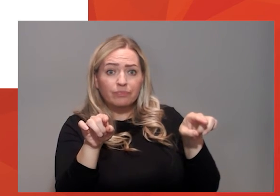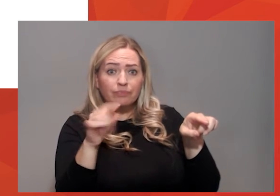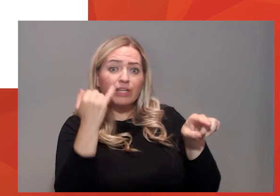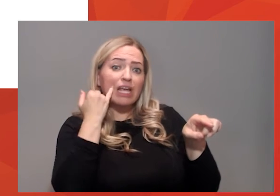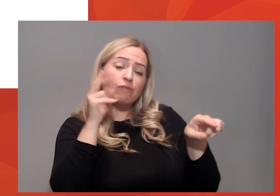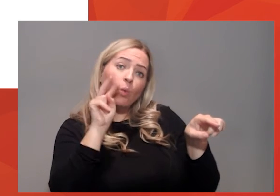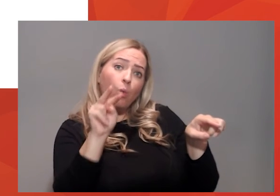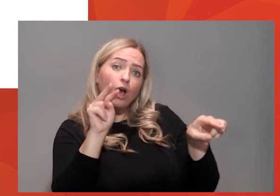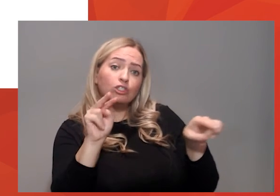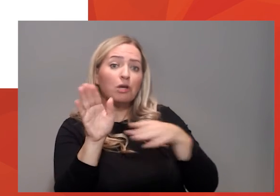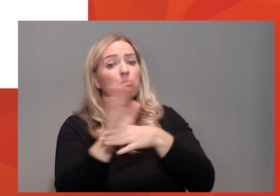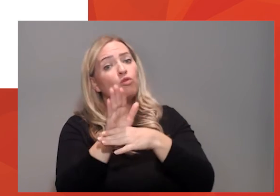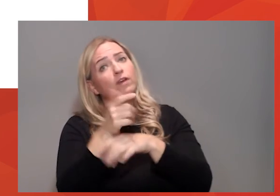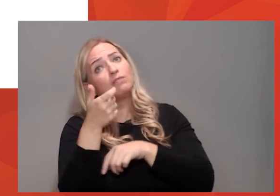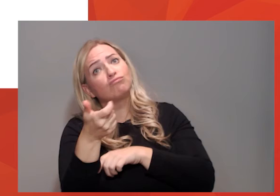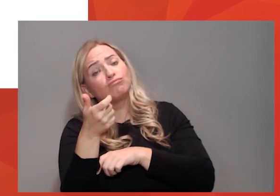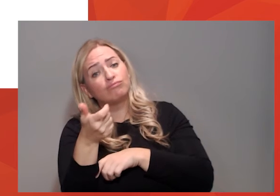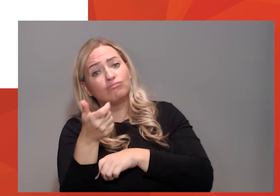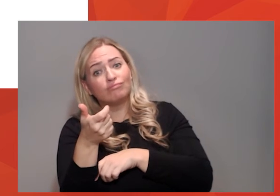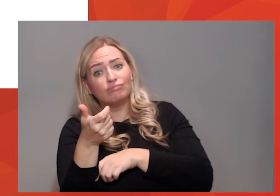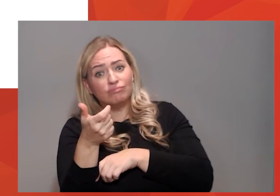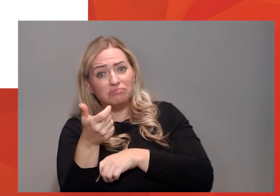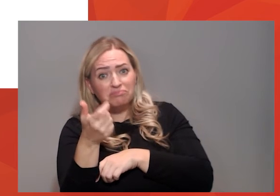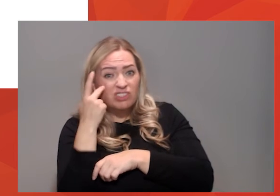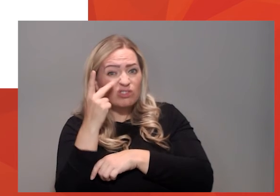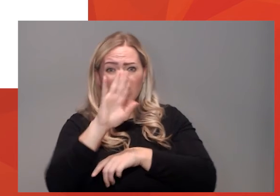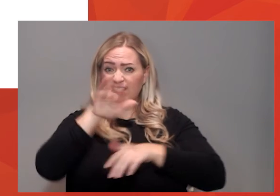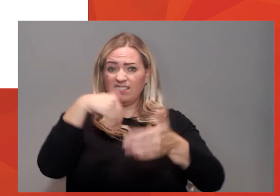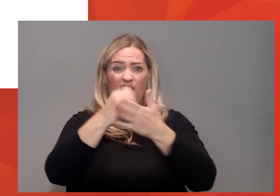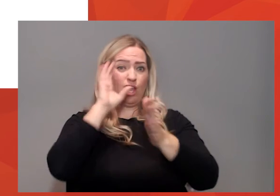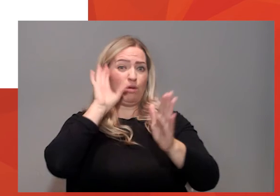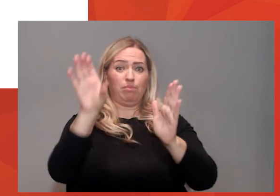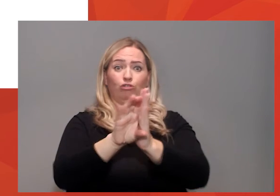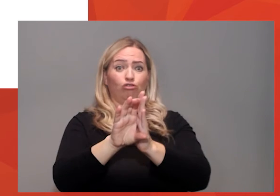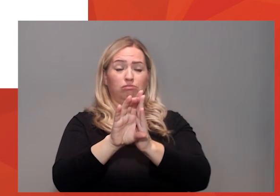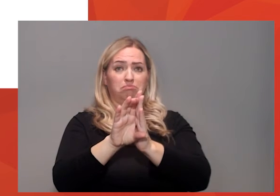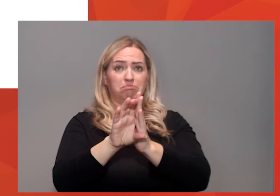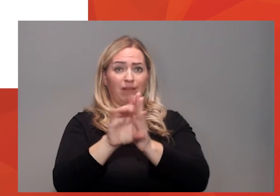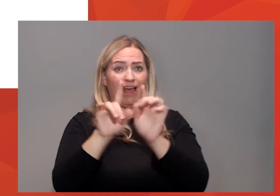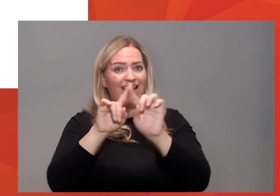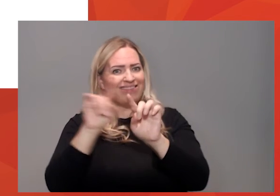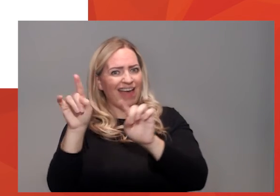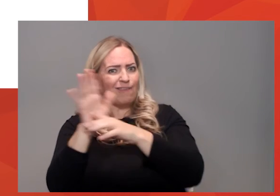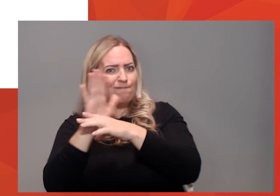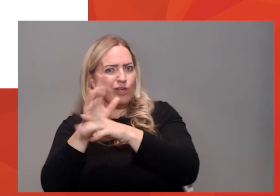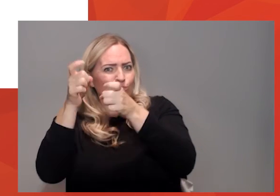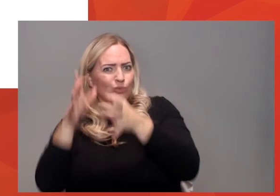while you're watching the movie, you see the entire picture as film director and